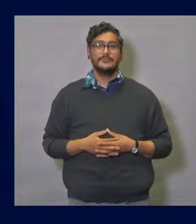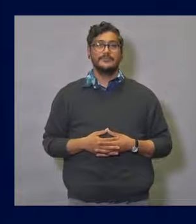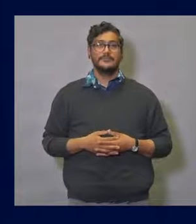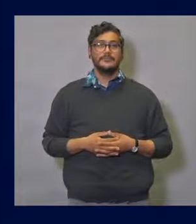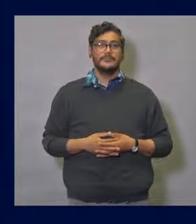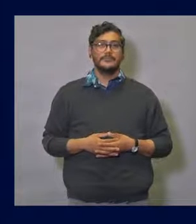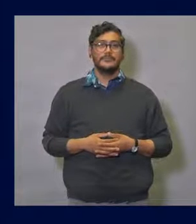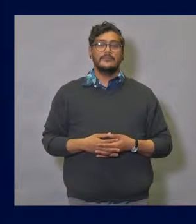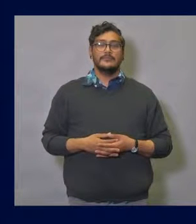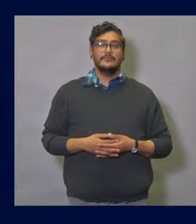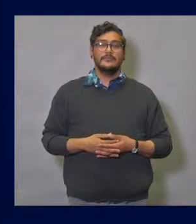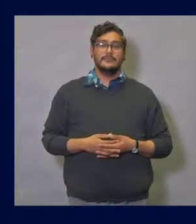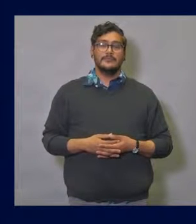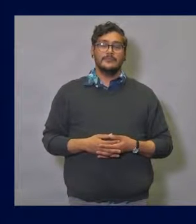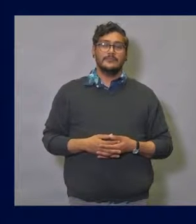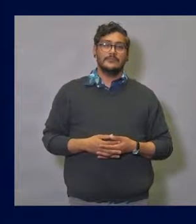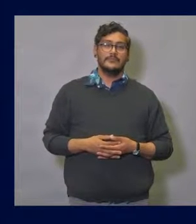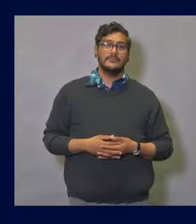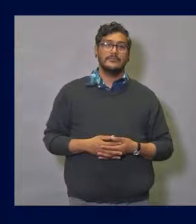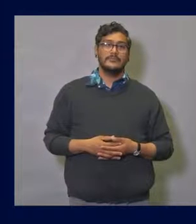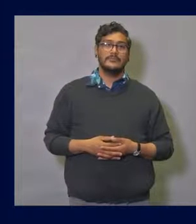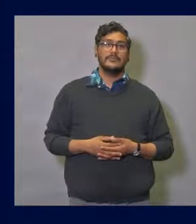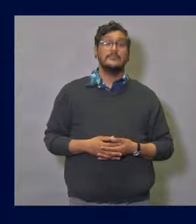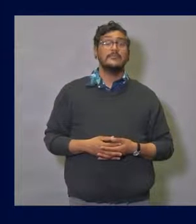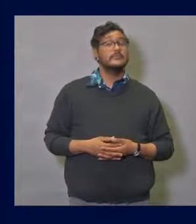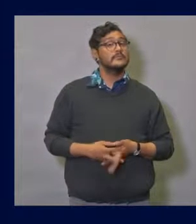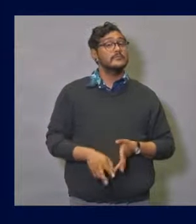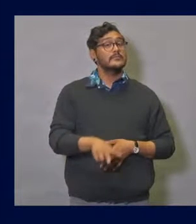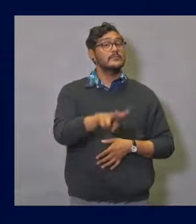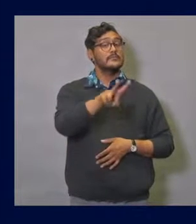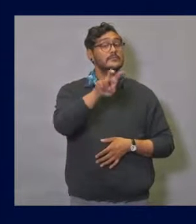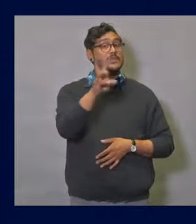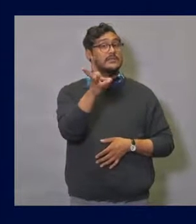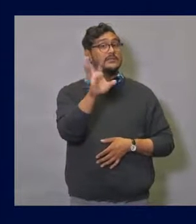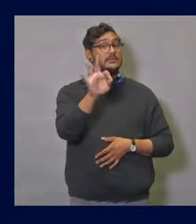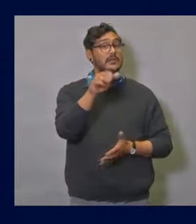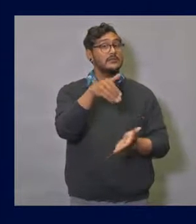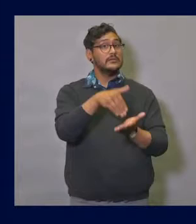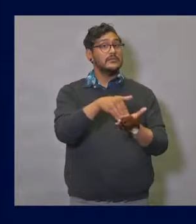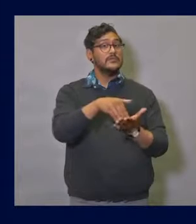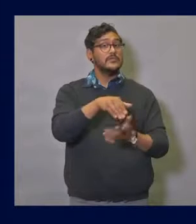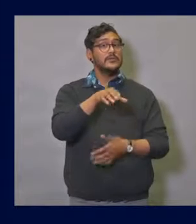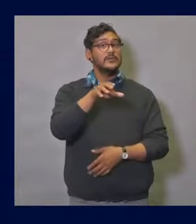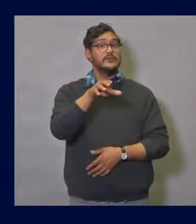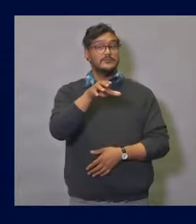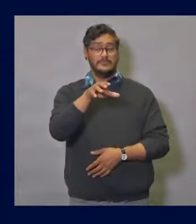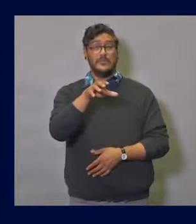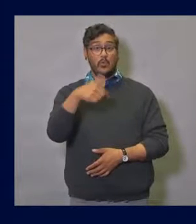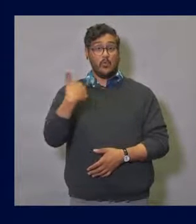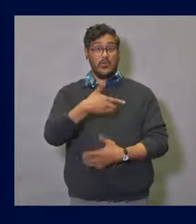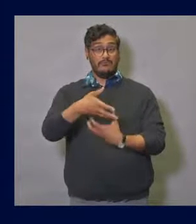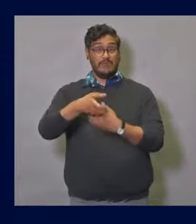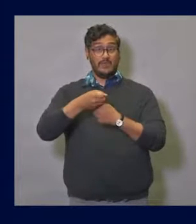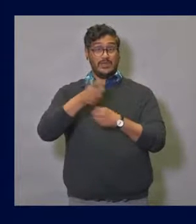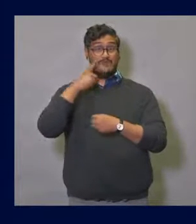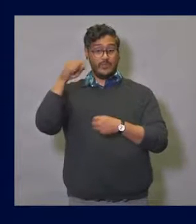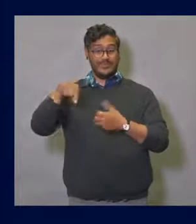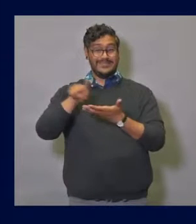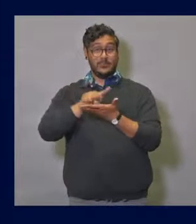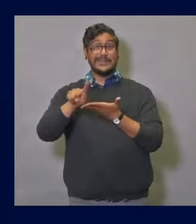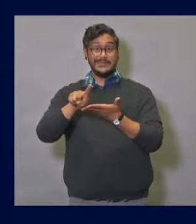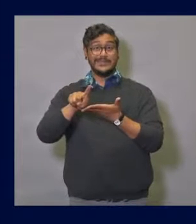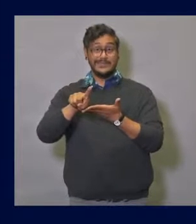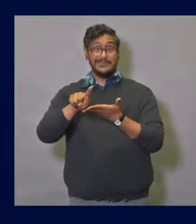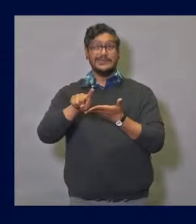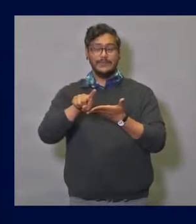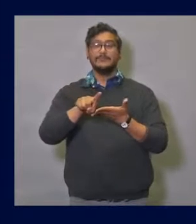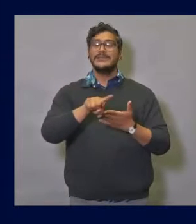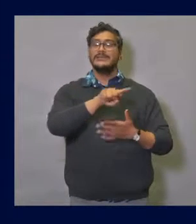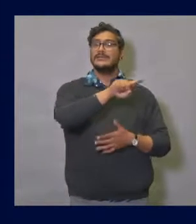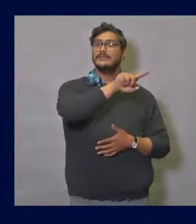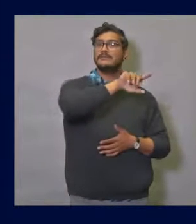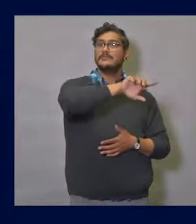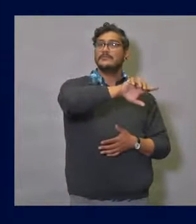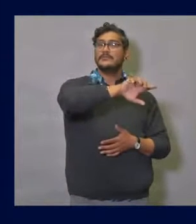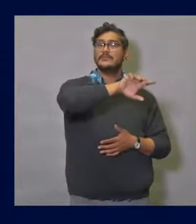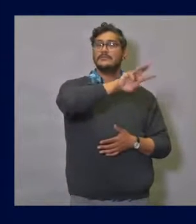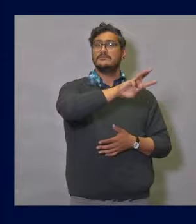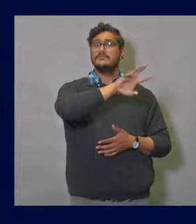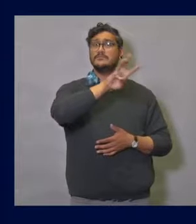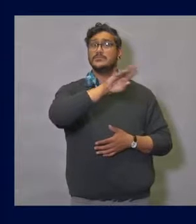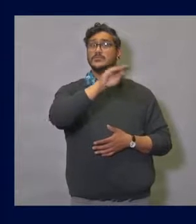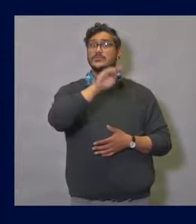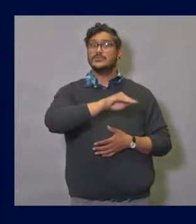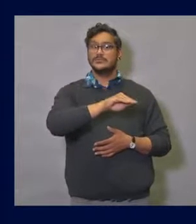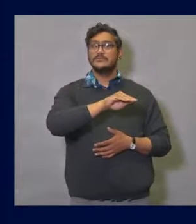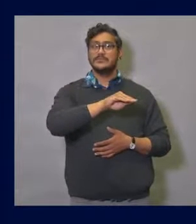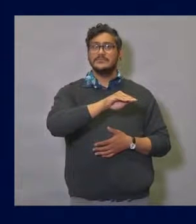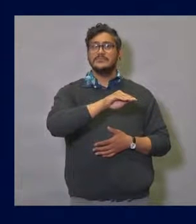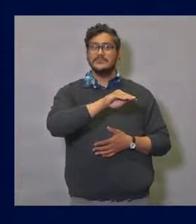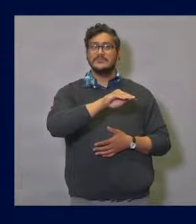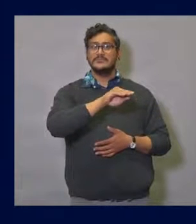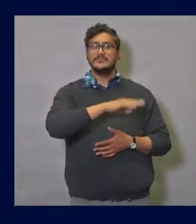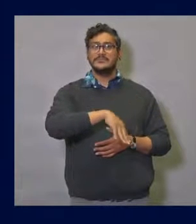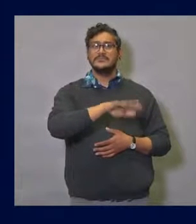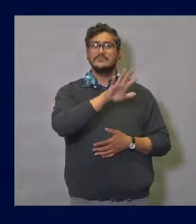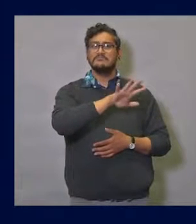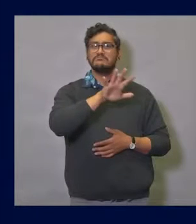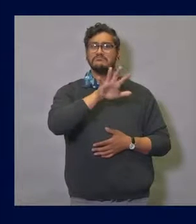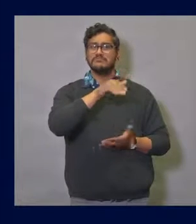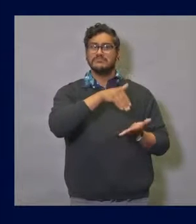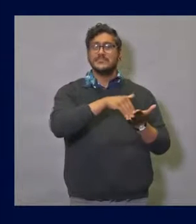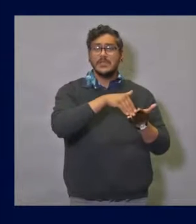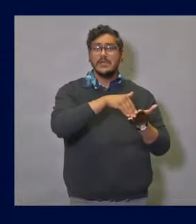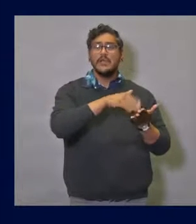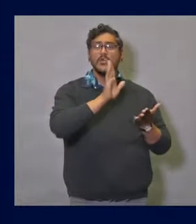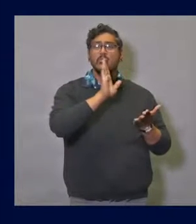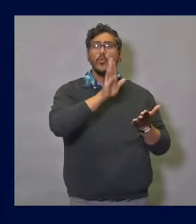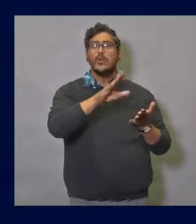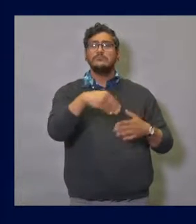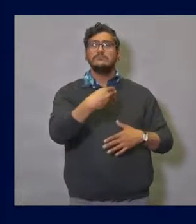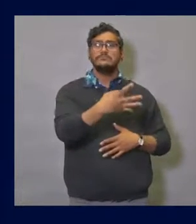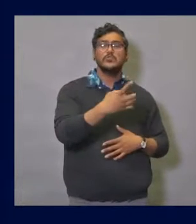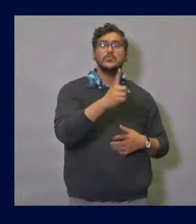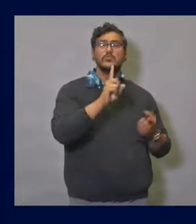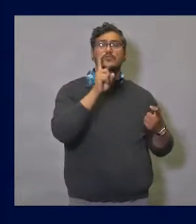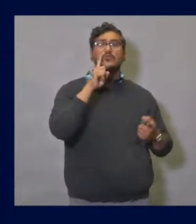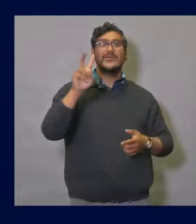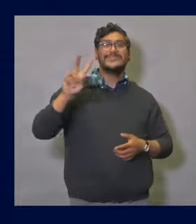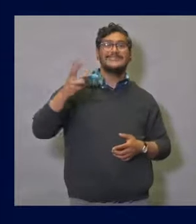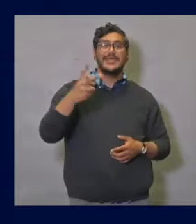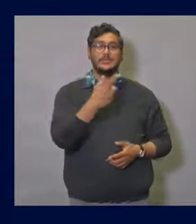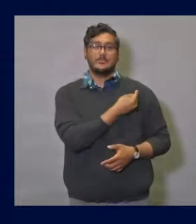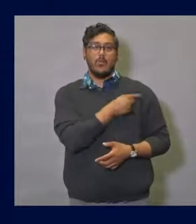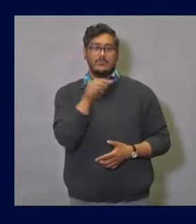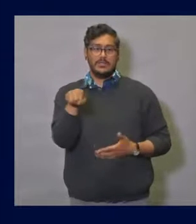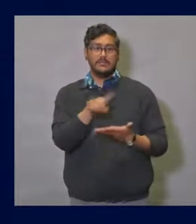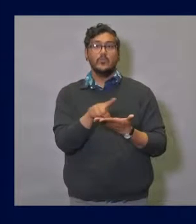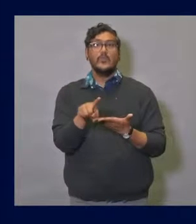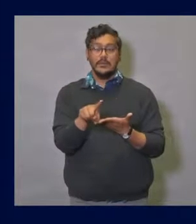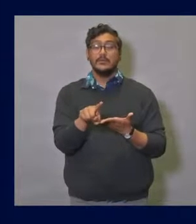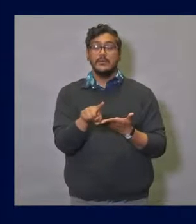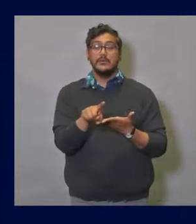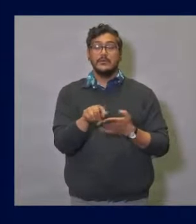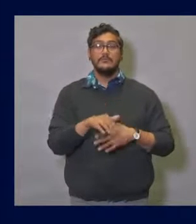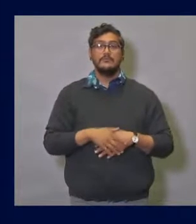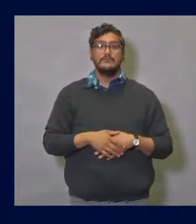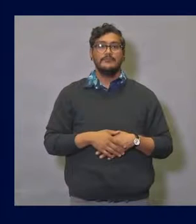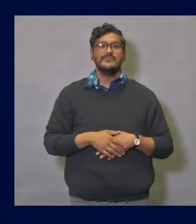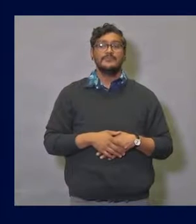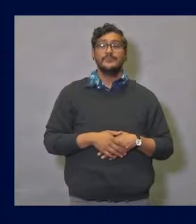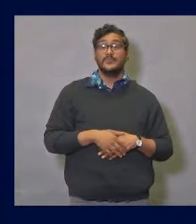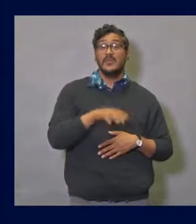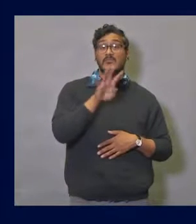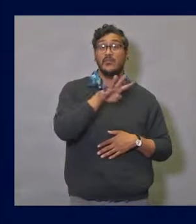VACUNACIÓN MÓVIL ADICIONALES EN